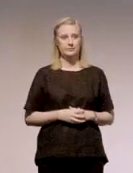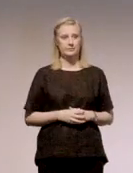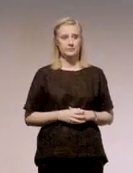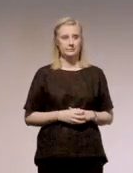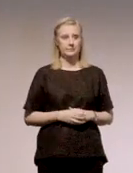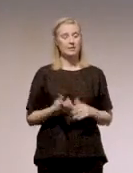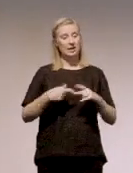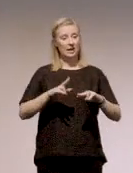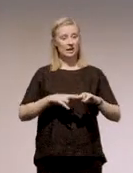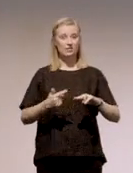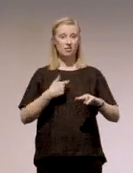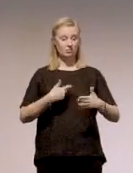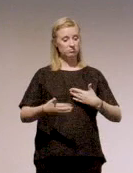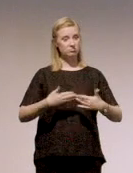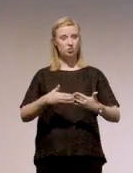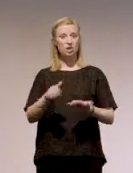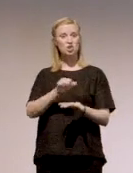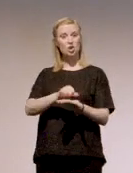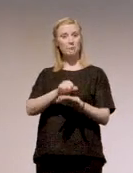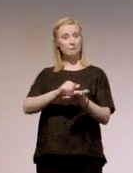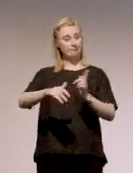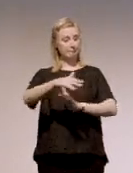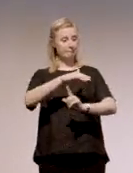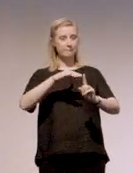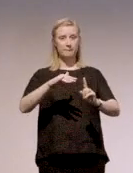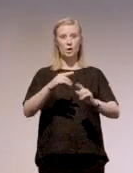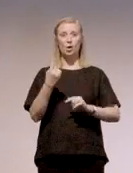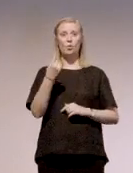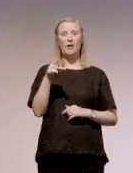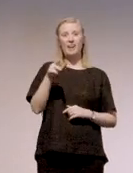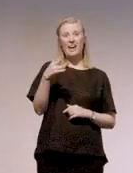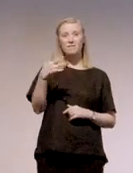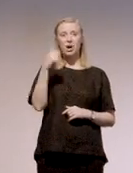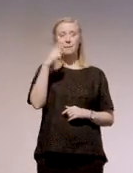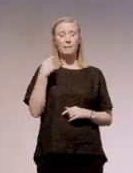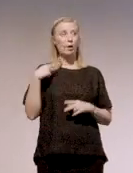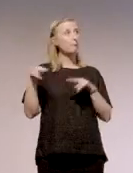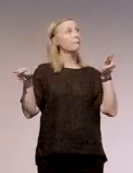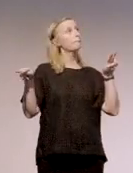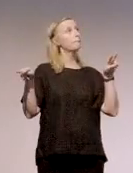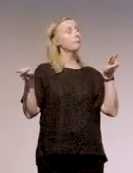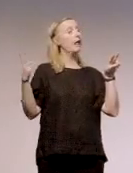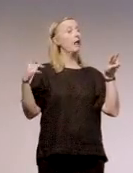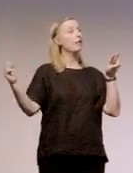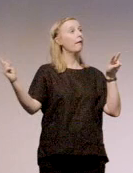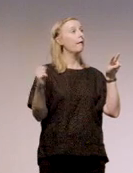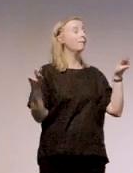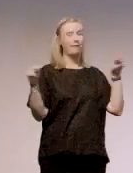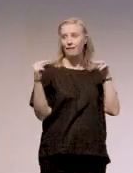in five people, you'd know about it pretty quickly. If I was making a phone conversation on a call centre and not answering